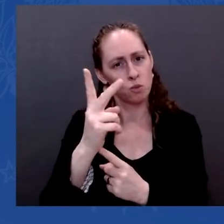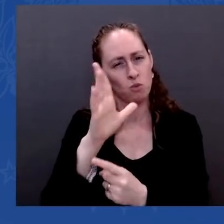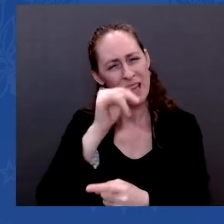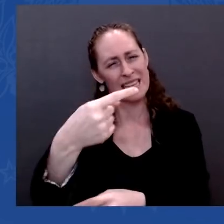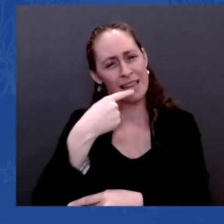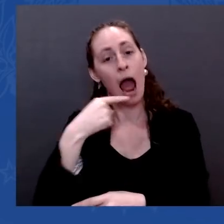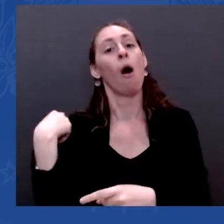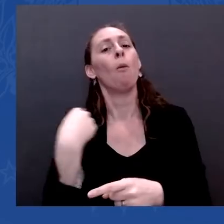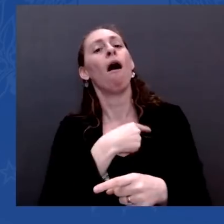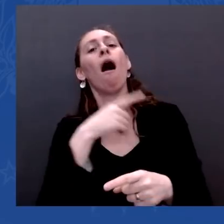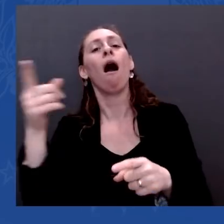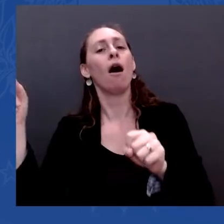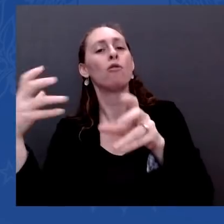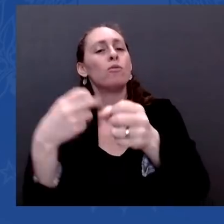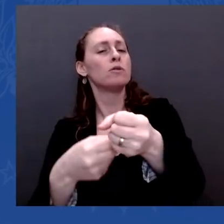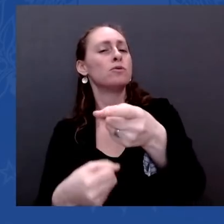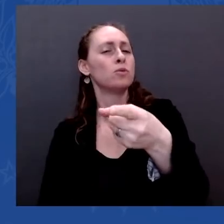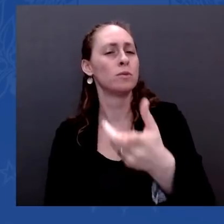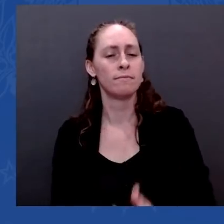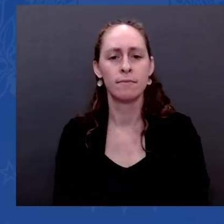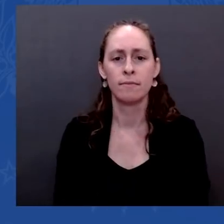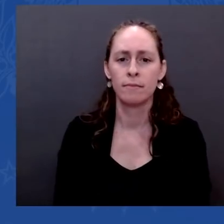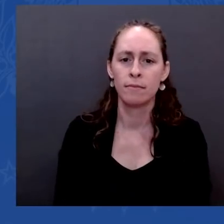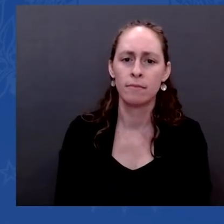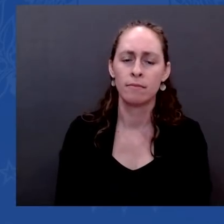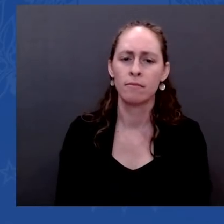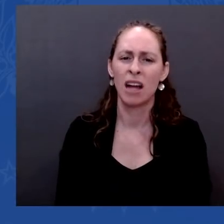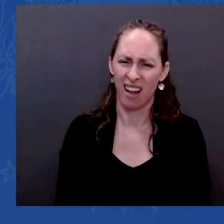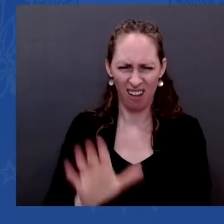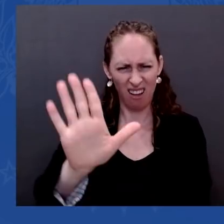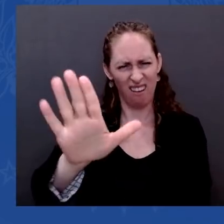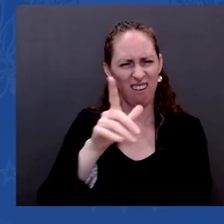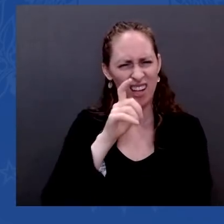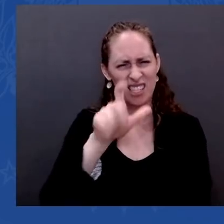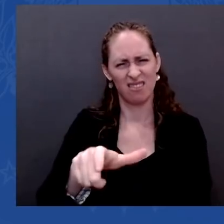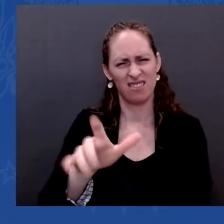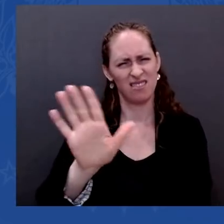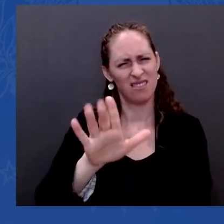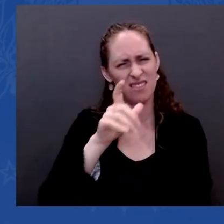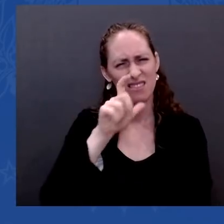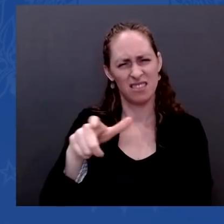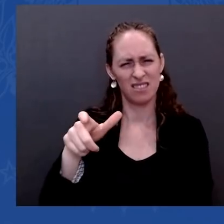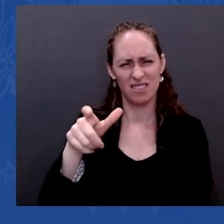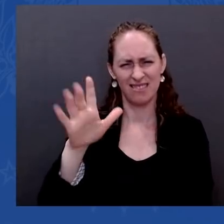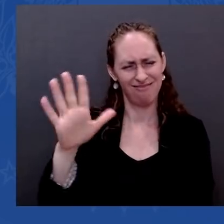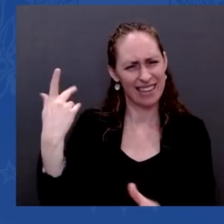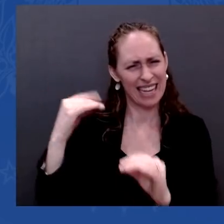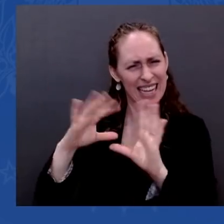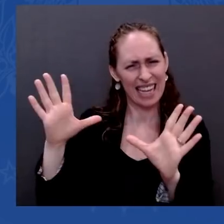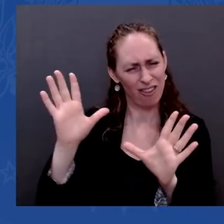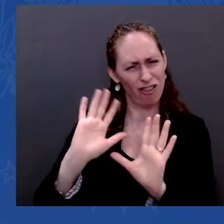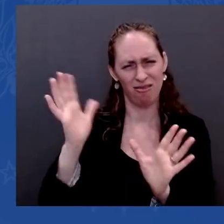He has the complete trust of the United States. Germany is our -- one of our most important allies in the world.